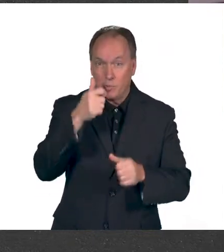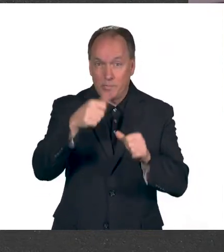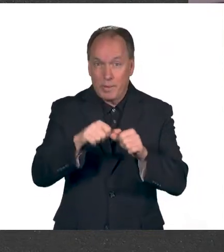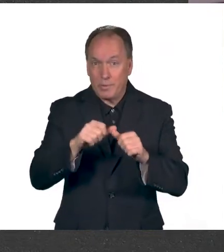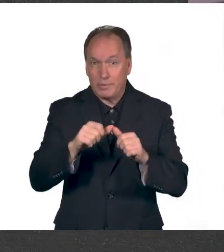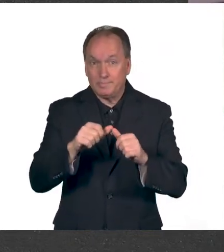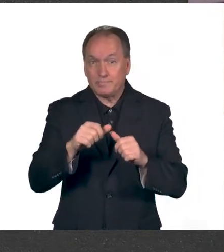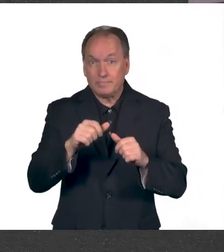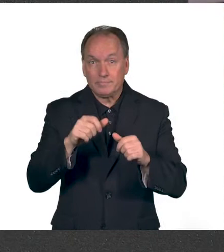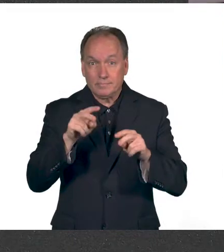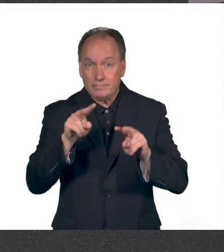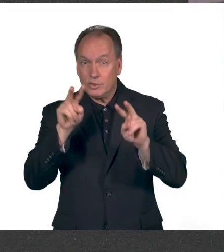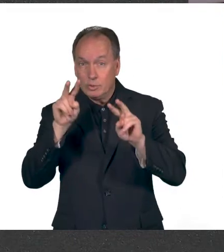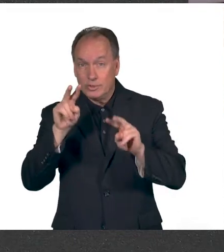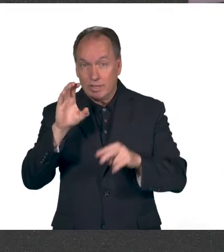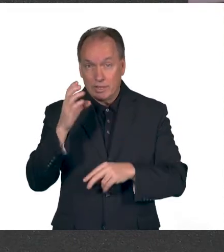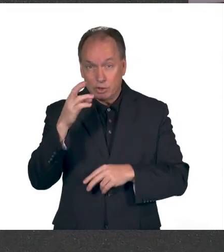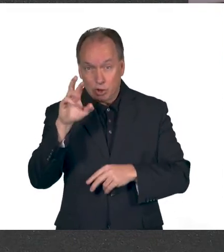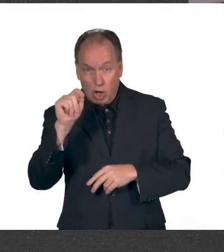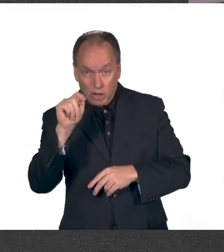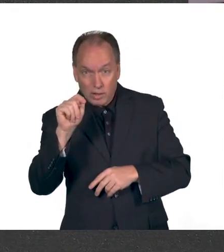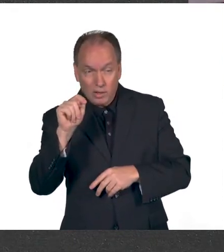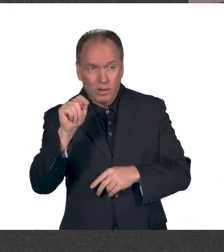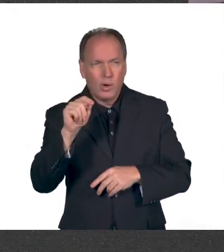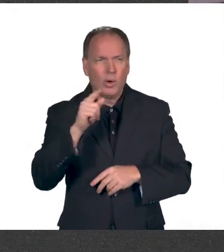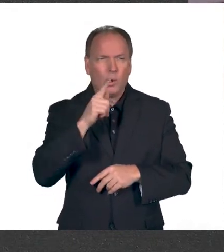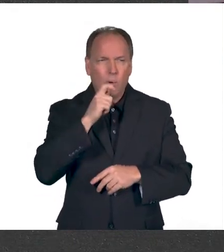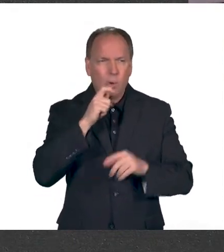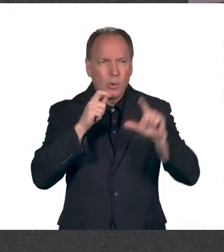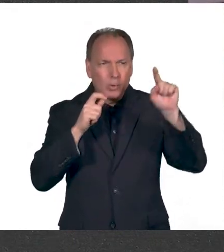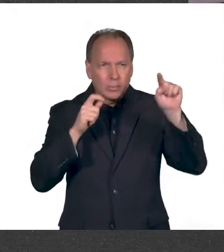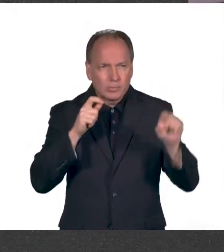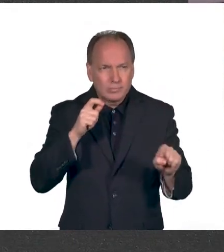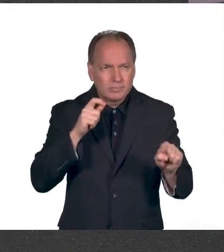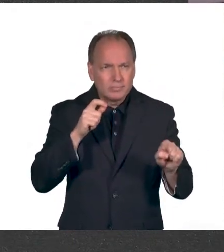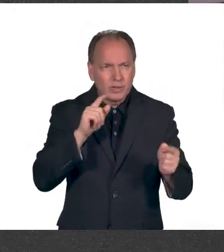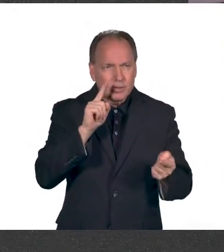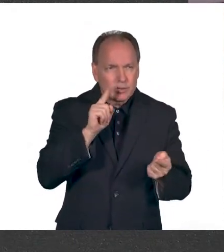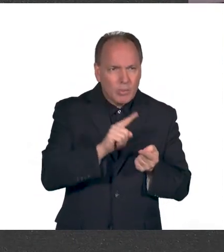Do you remember by looking up at the chart, can you see who's the smallest friend?